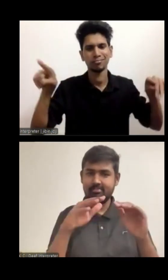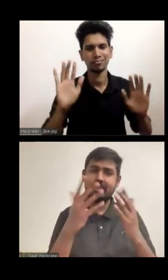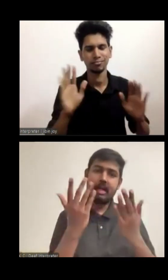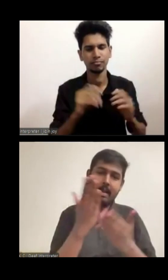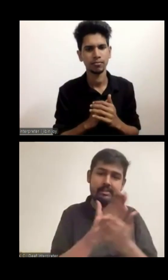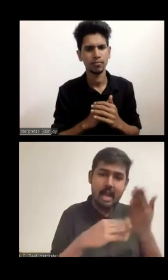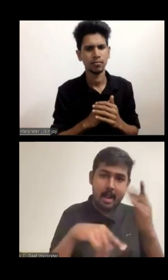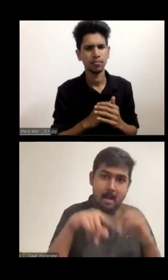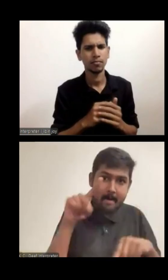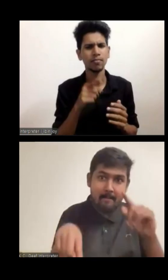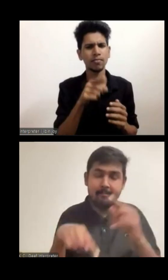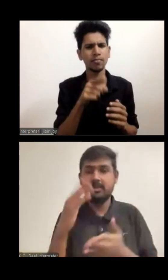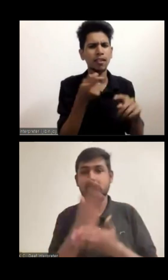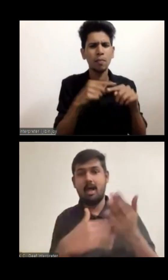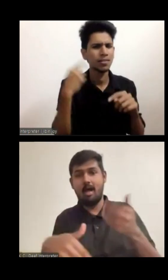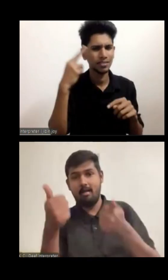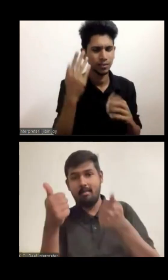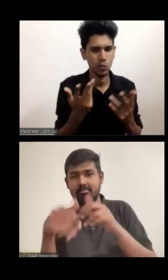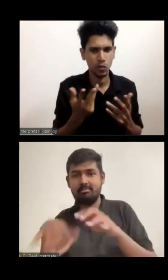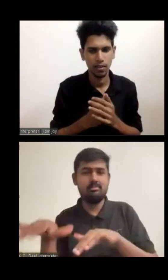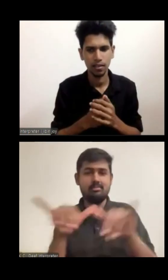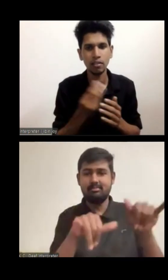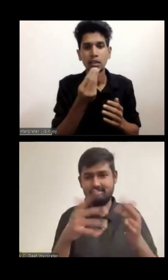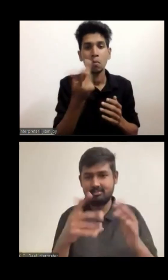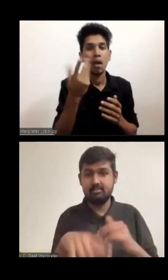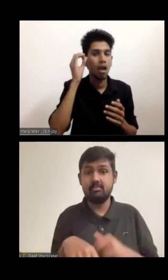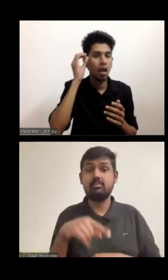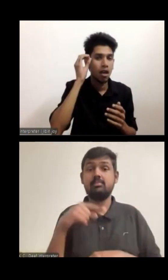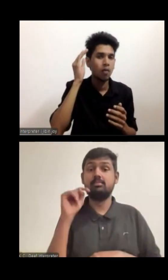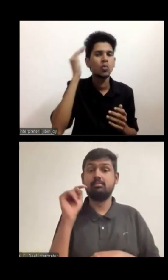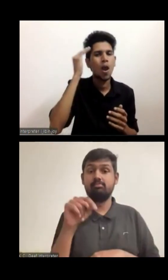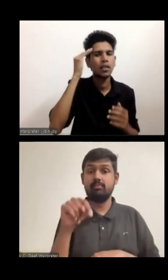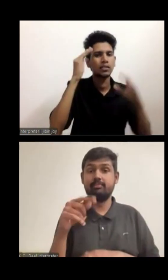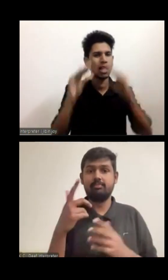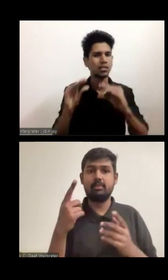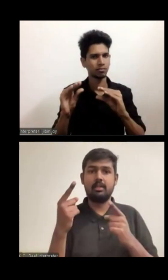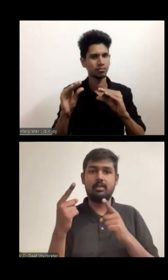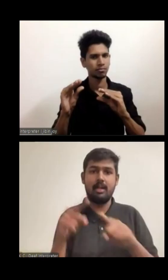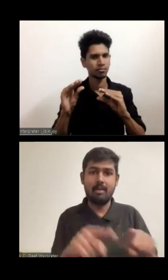Somewhere... There is a... You know... Lack of knowledge... In terms of... How... What an accessible thing means...